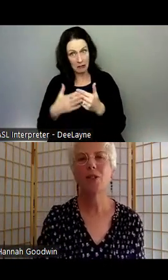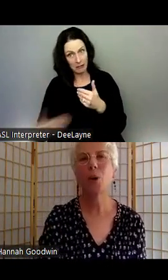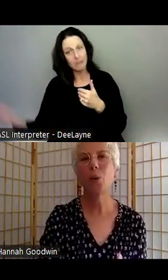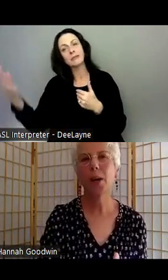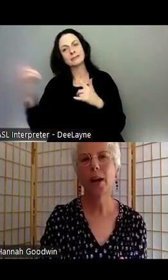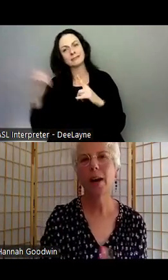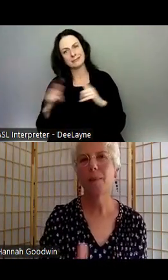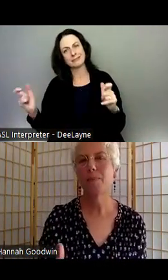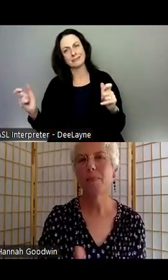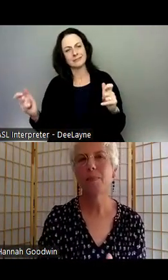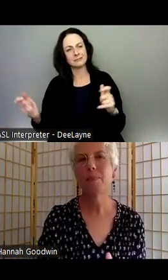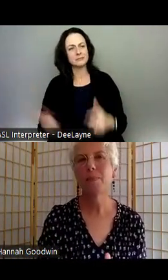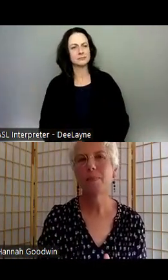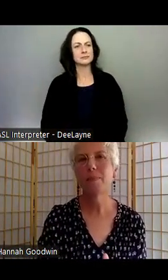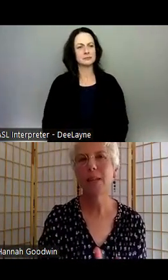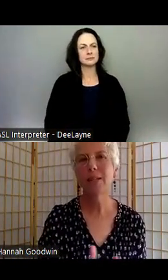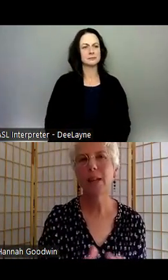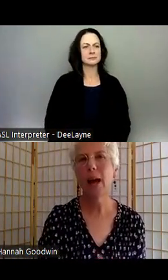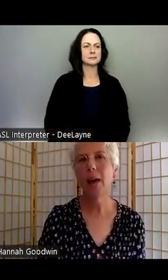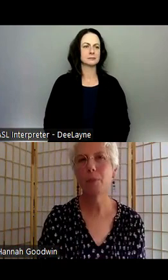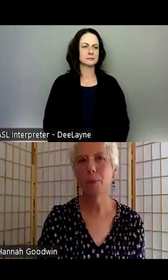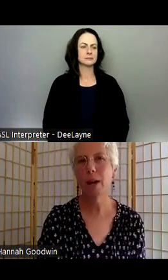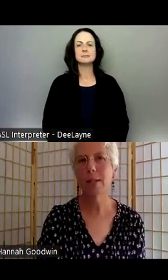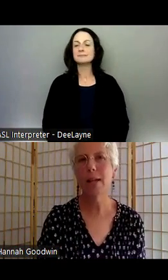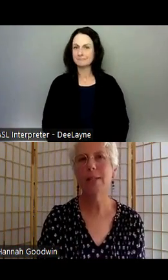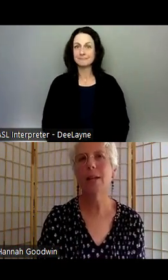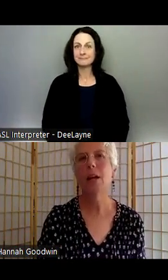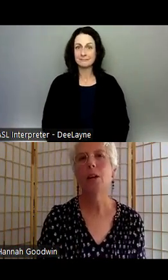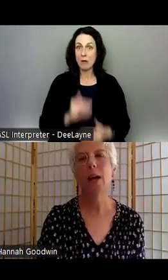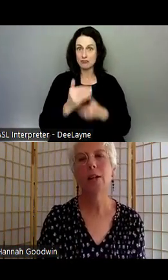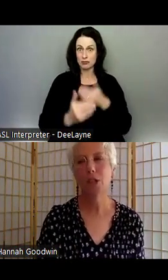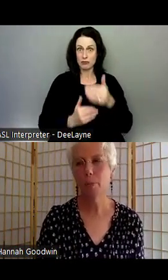So things that have process, not just process,